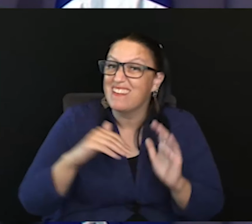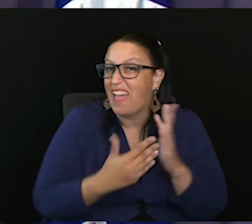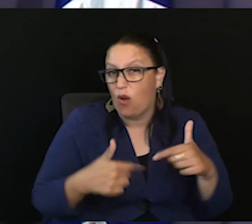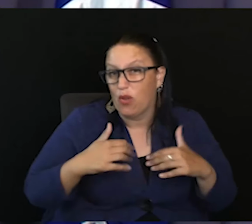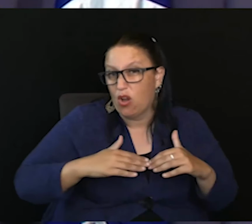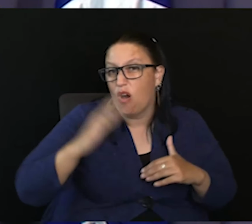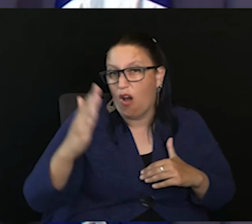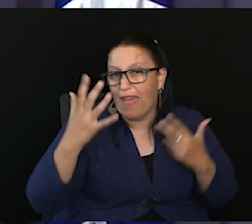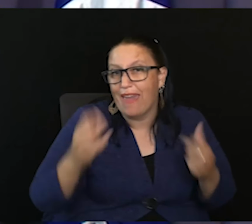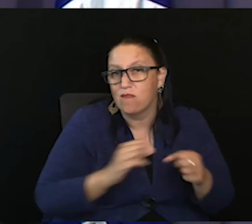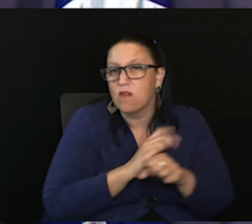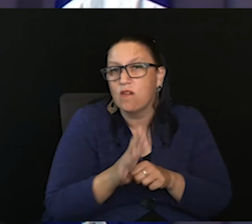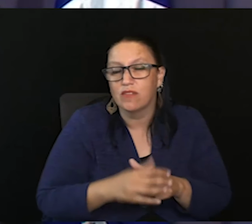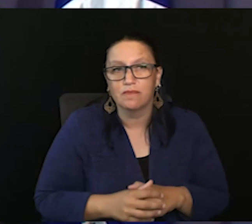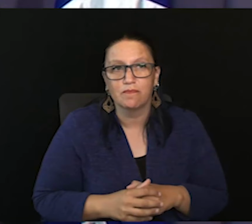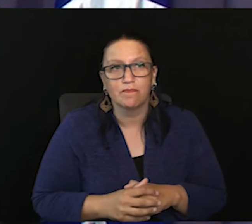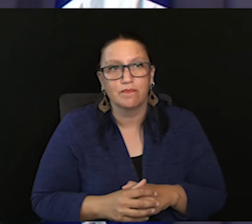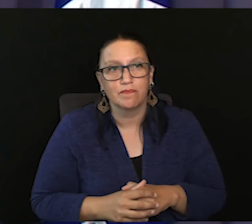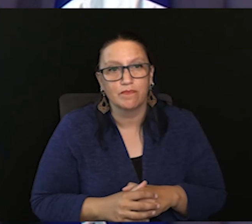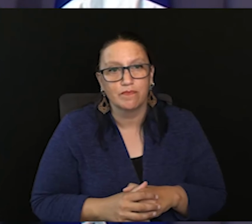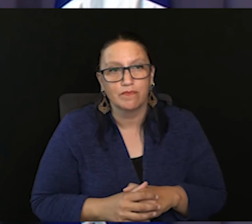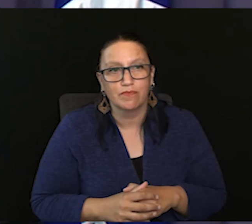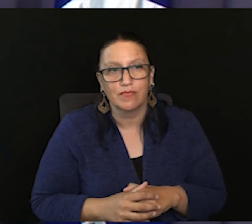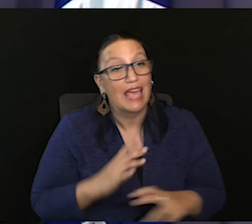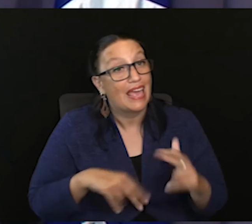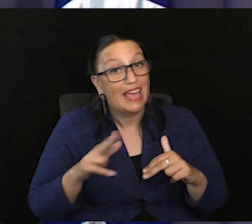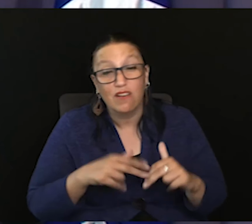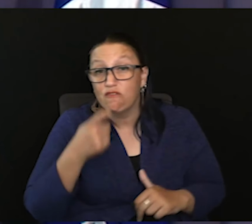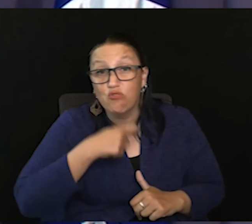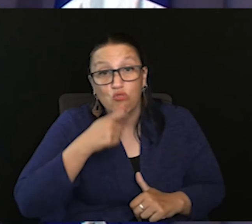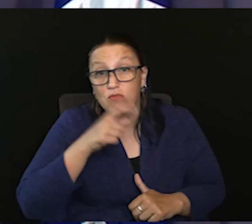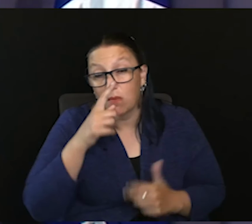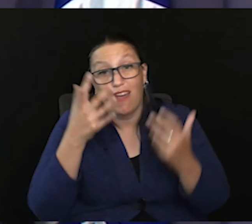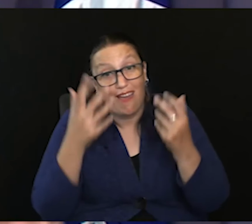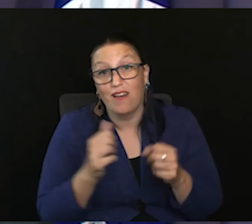And if you use widespread use of home tests, when you've got low disease prevalence,